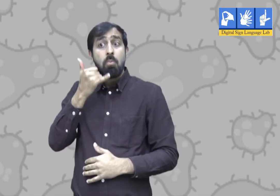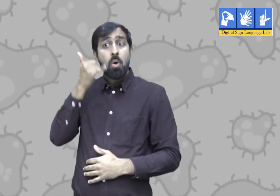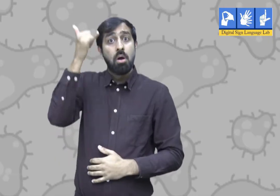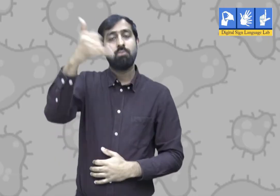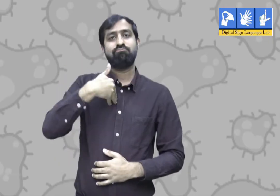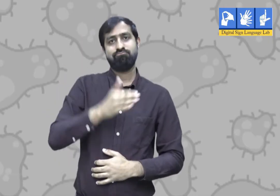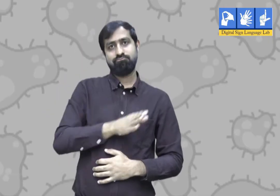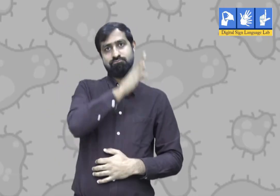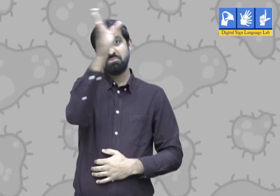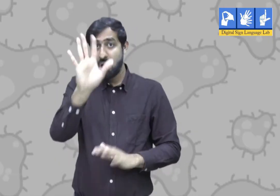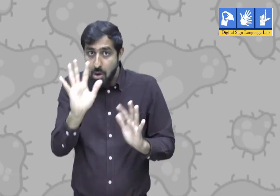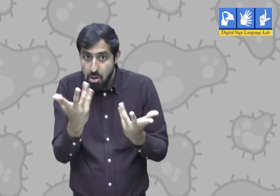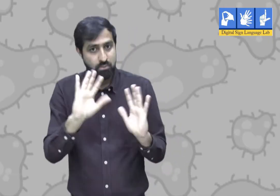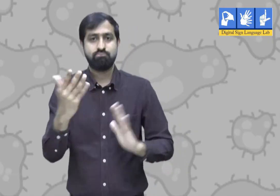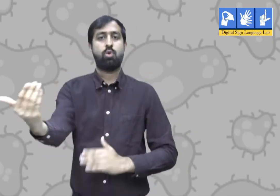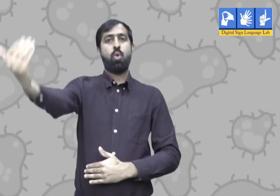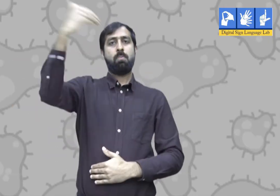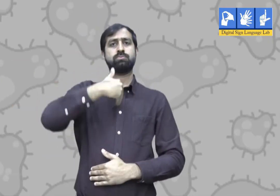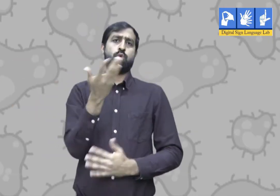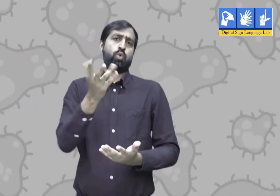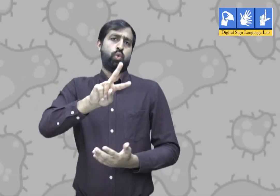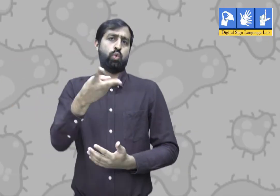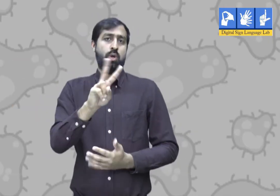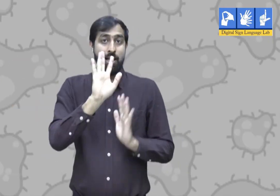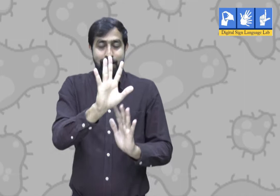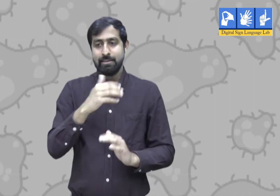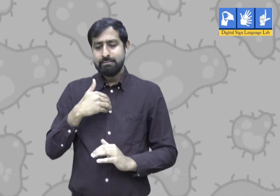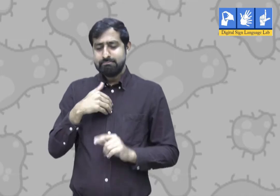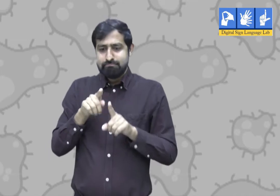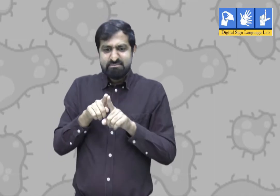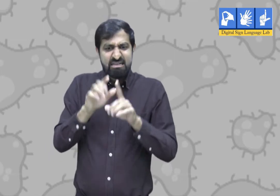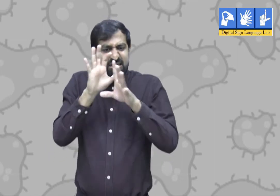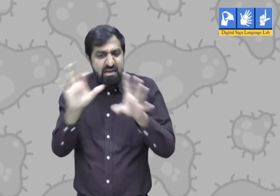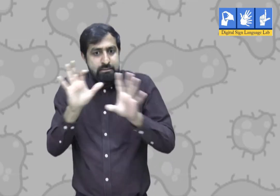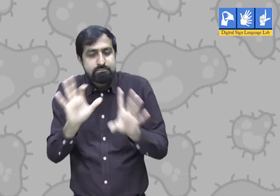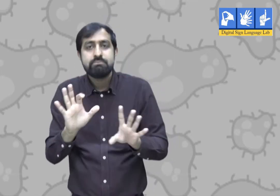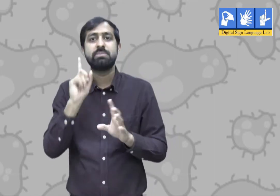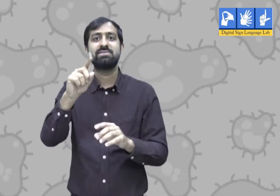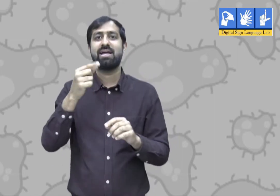The doctor may call you to the hospital or will come to see you at your home.